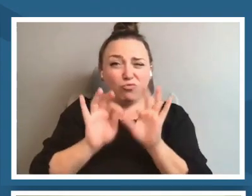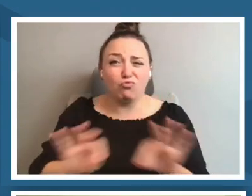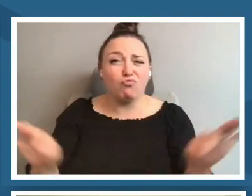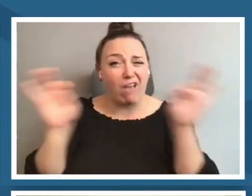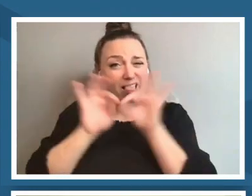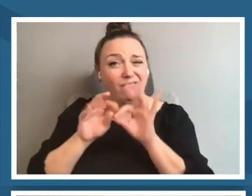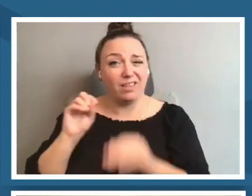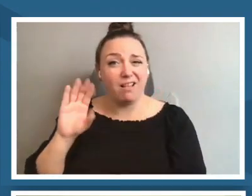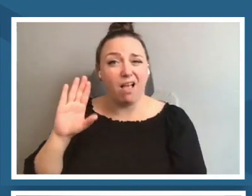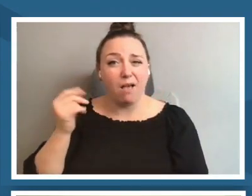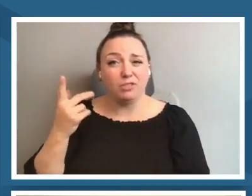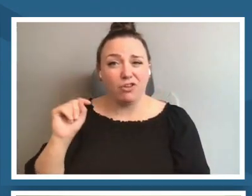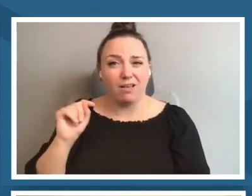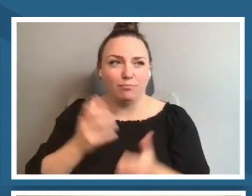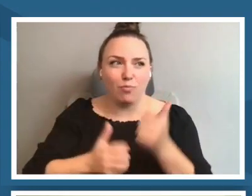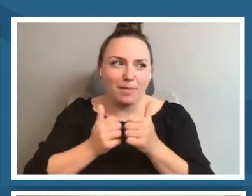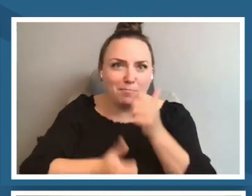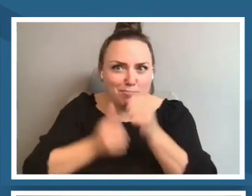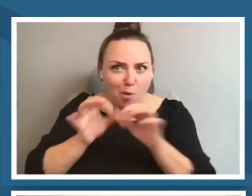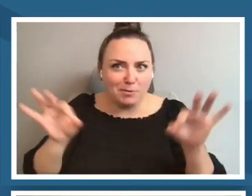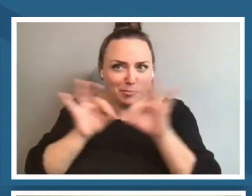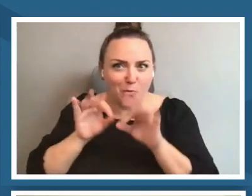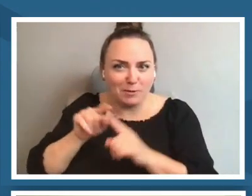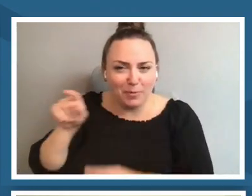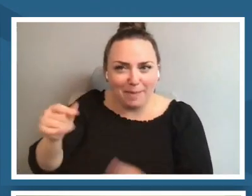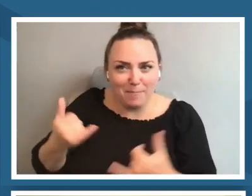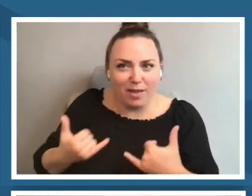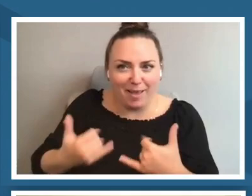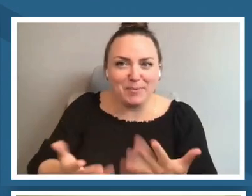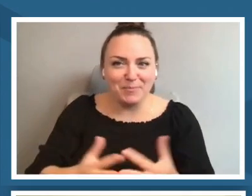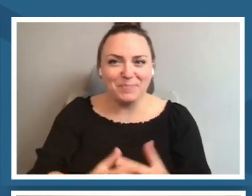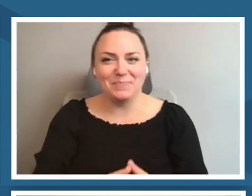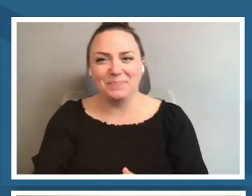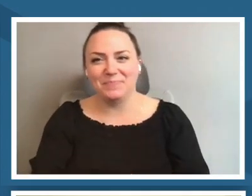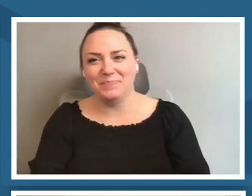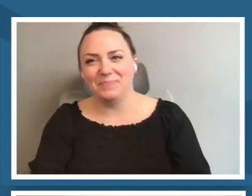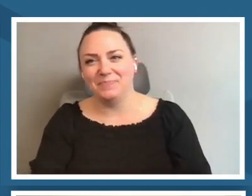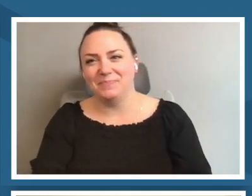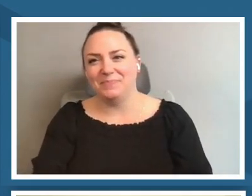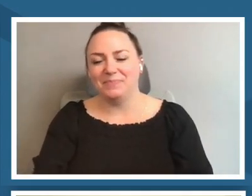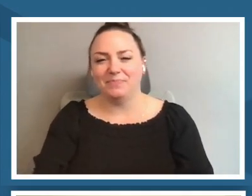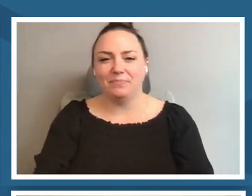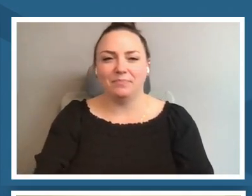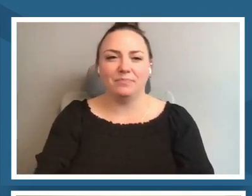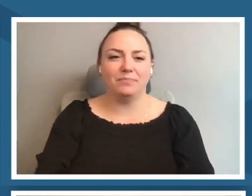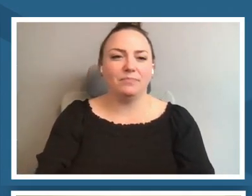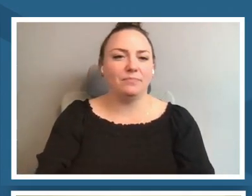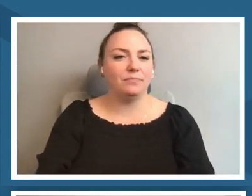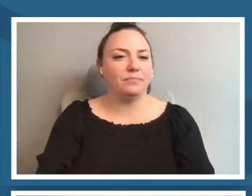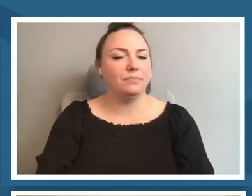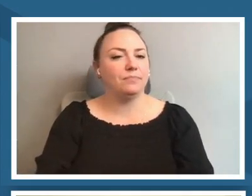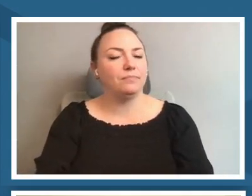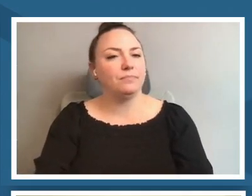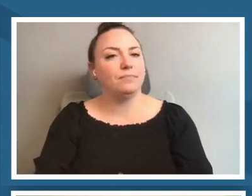probably the most relevant object in their lives right now so to start the exercise um for